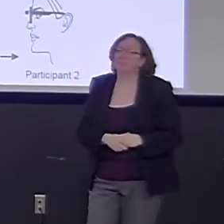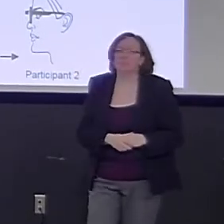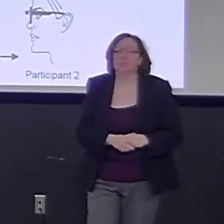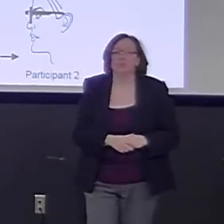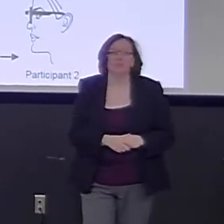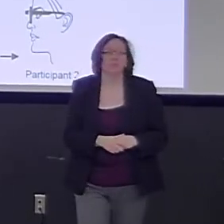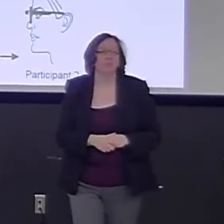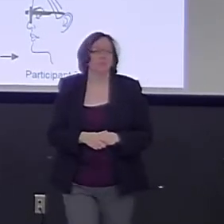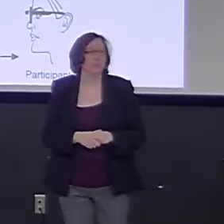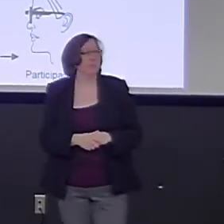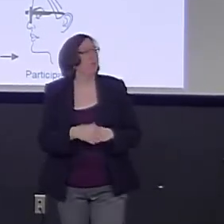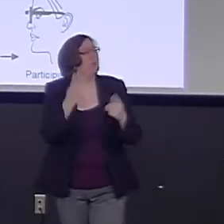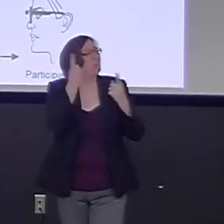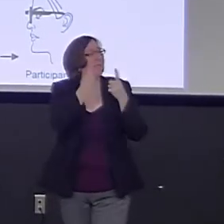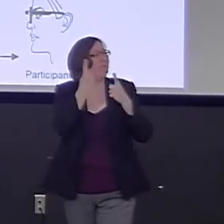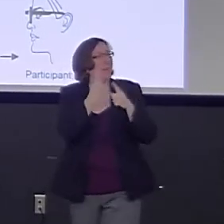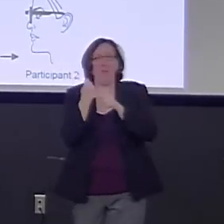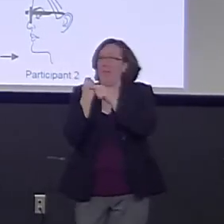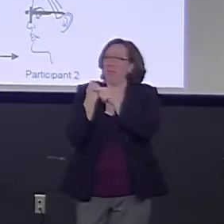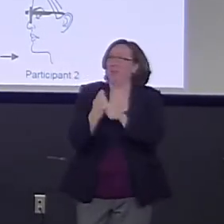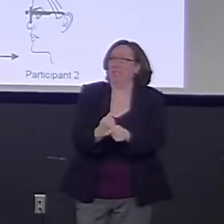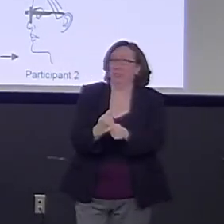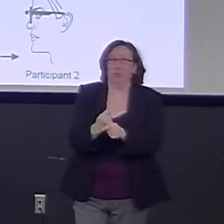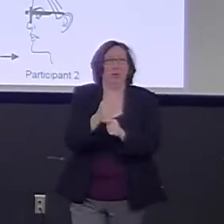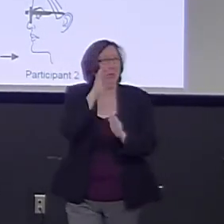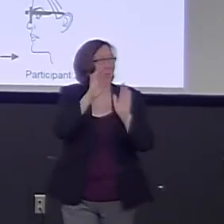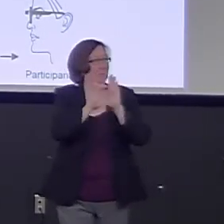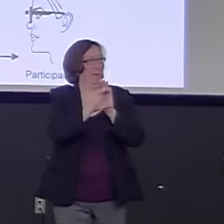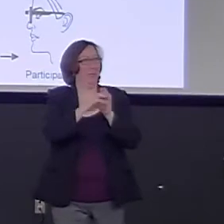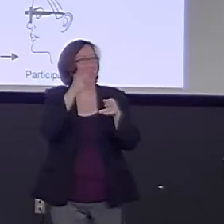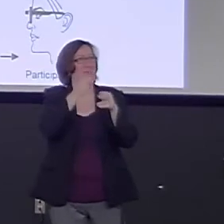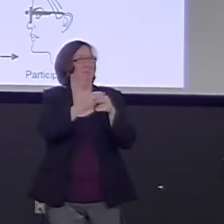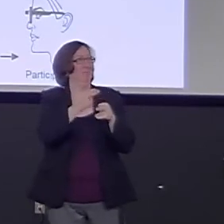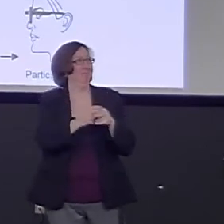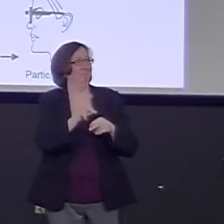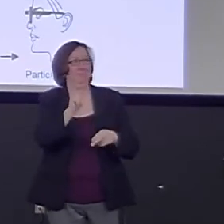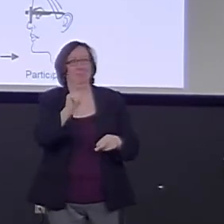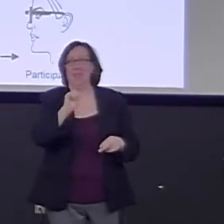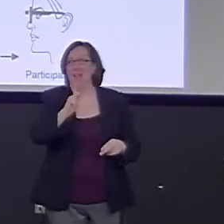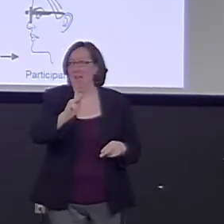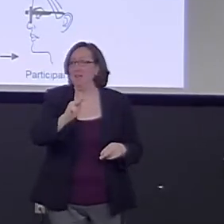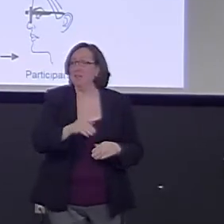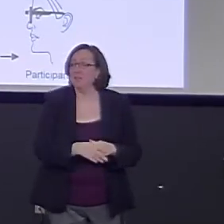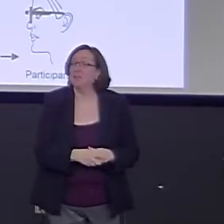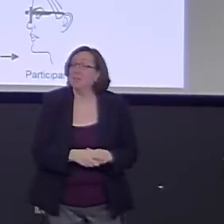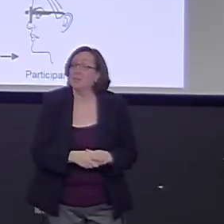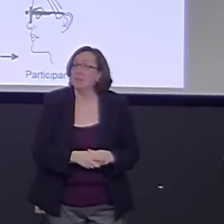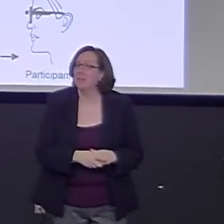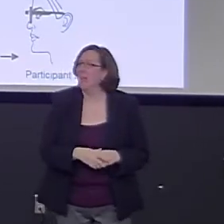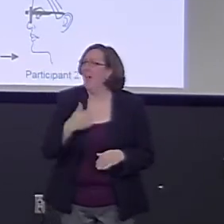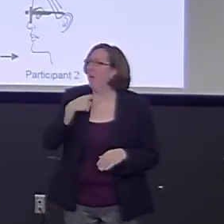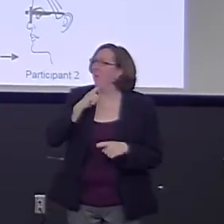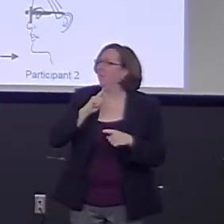picture naming task that I mentioned at the beginning of the talk, where you see a picture, you name it,